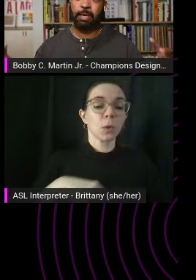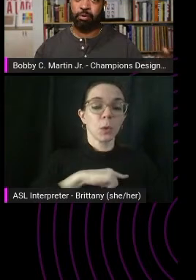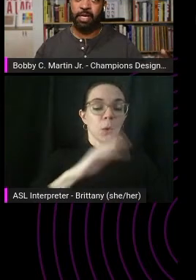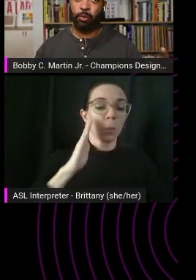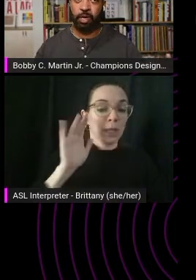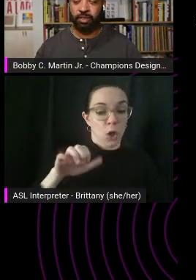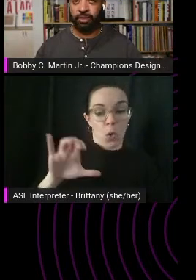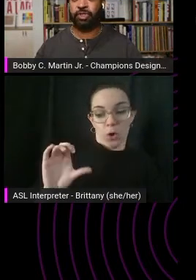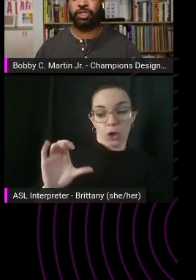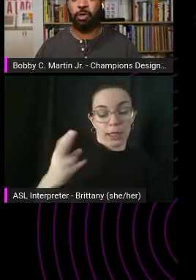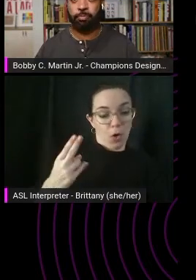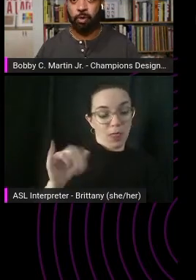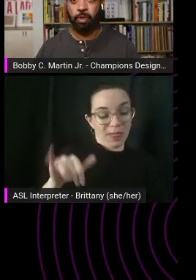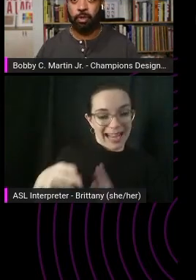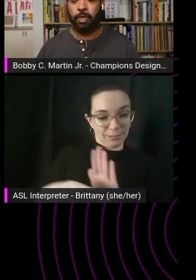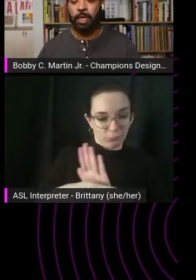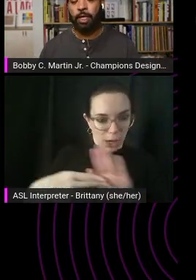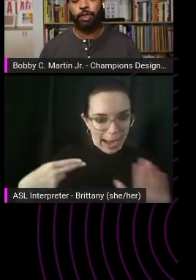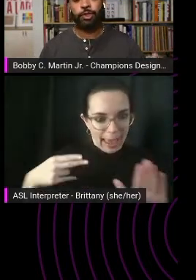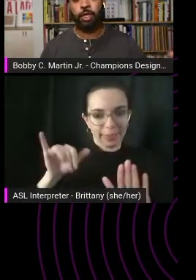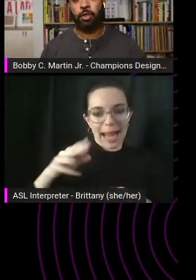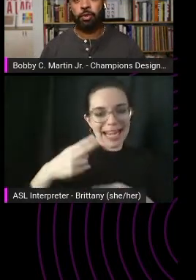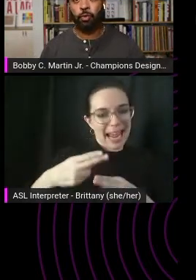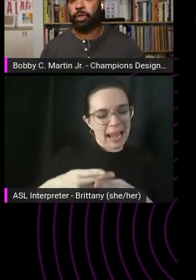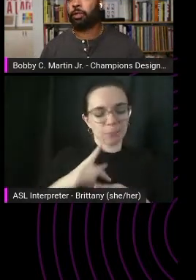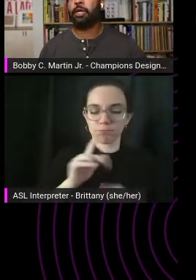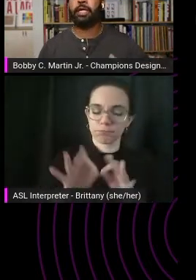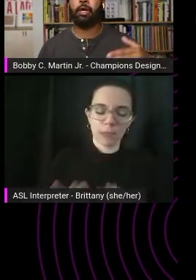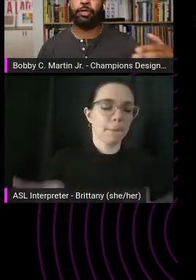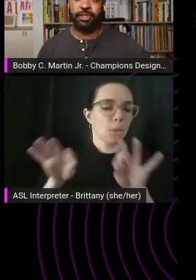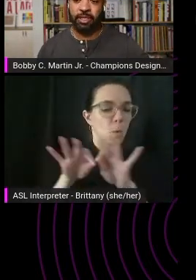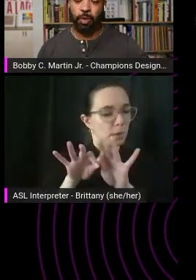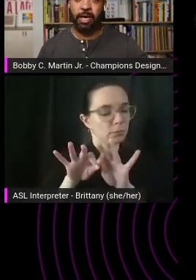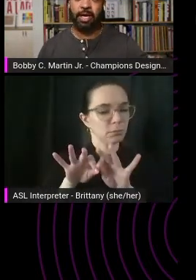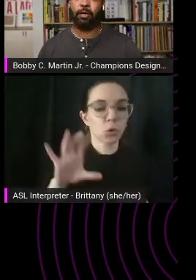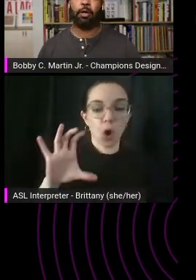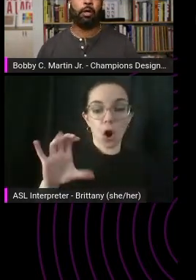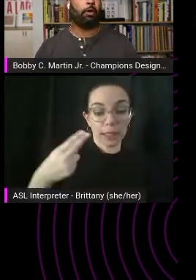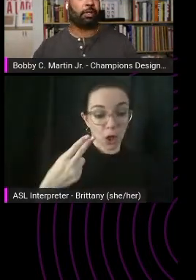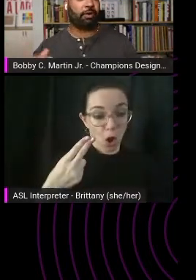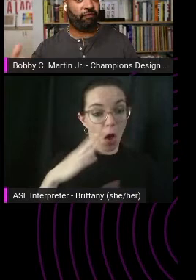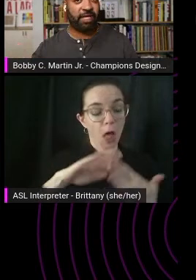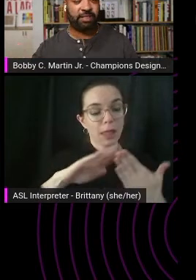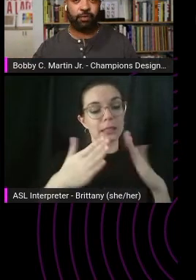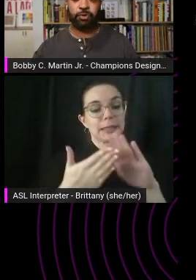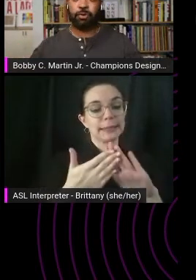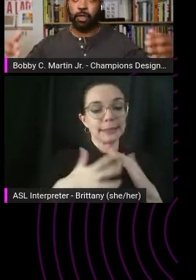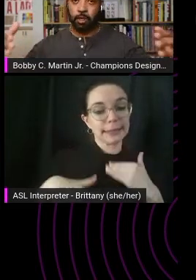that brand awareness, is so important. So, with Carnegie Hall Citywide or their festivals,